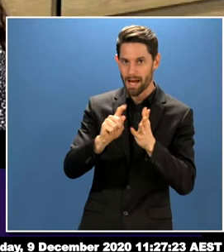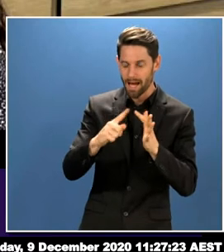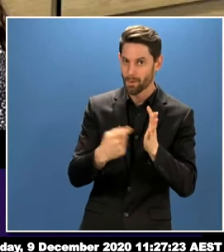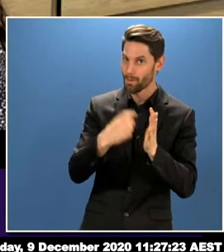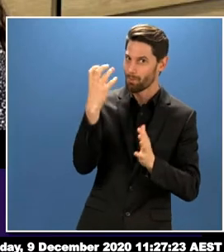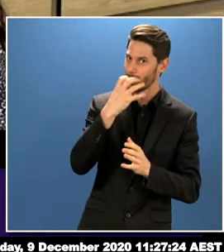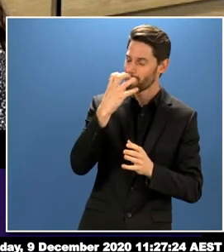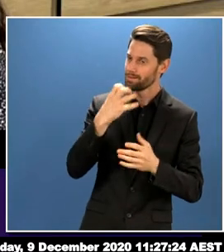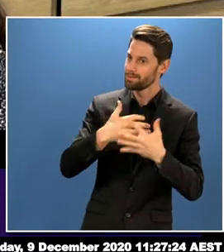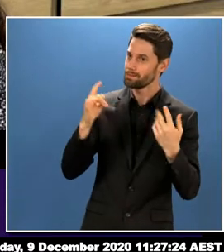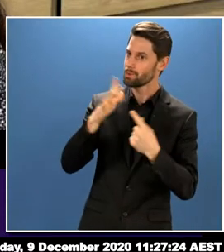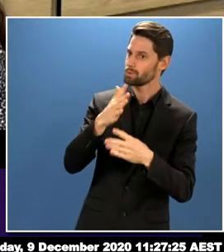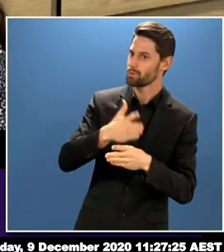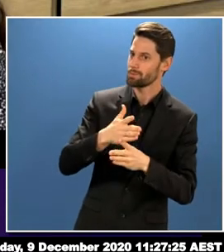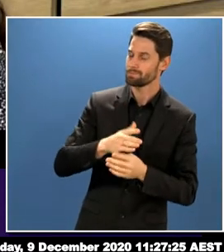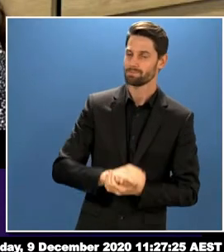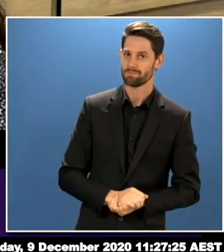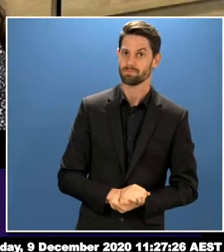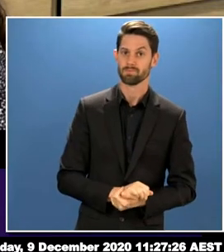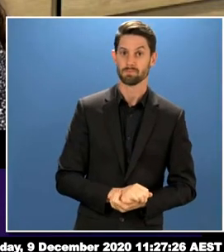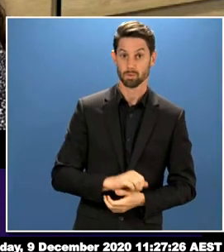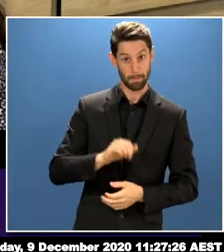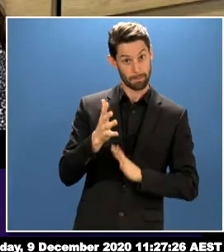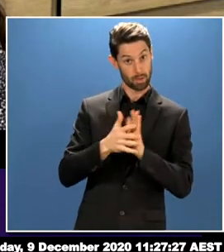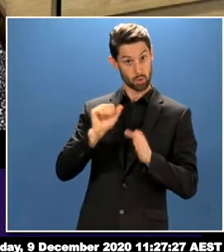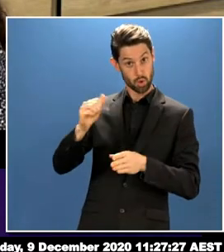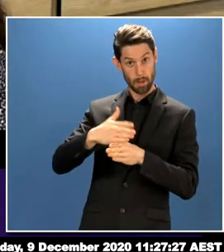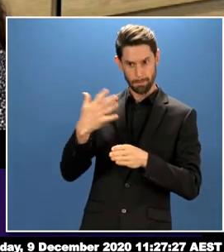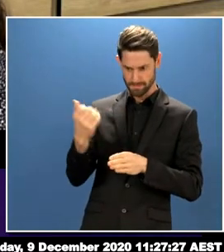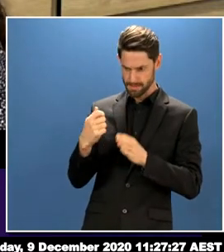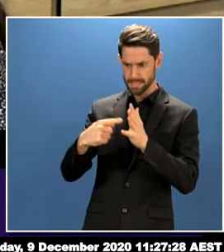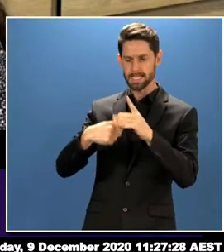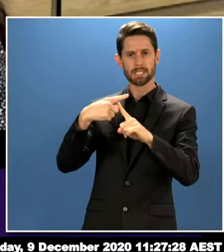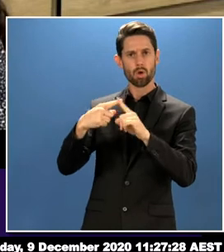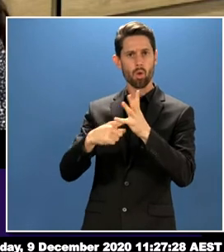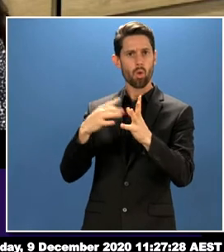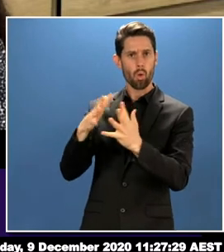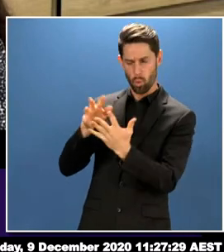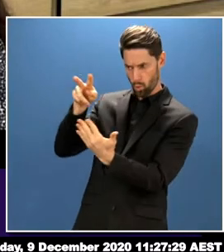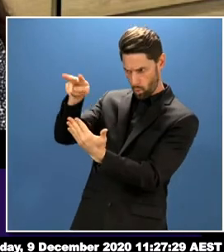It involves interpreting and applying those complex tax laws; is that correct?